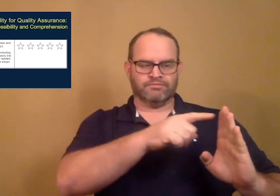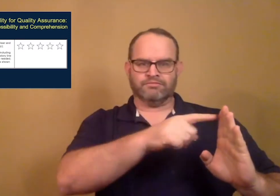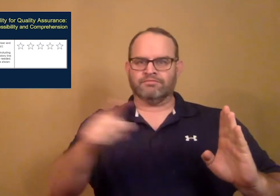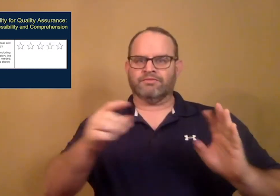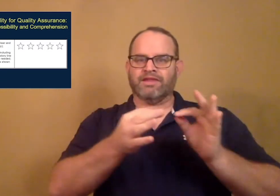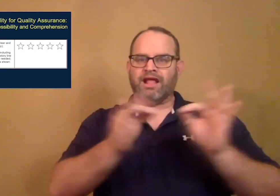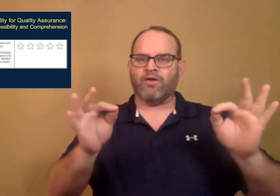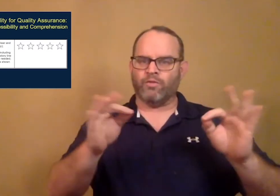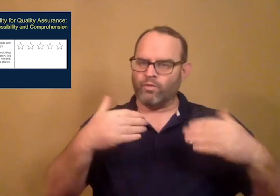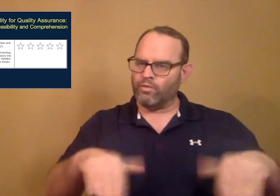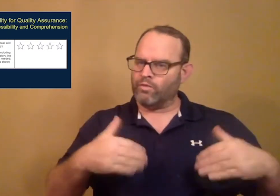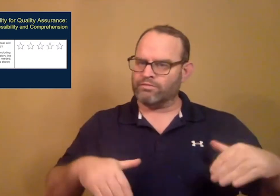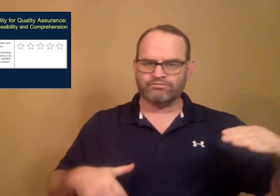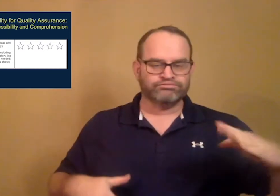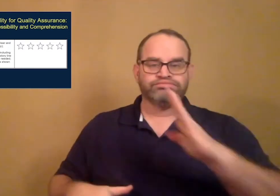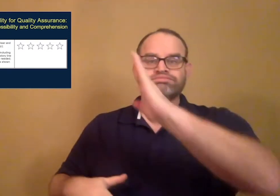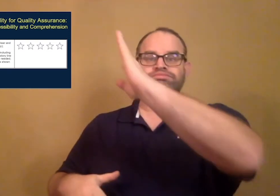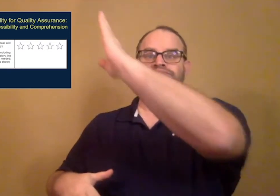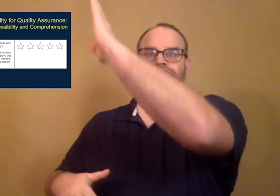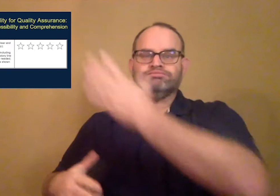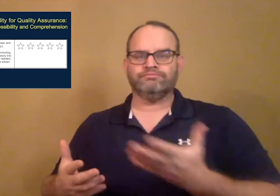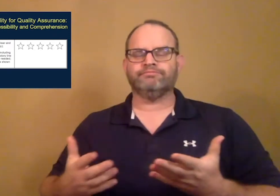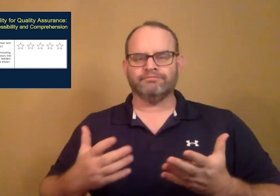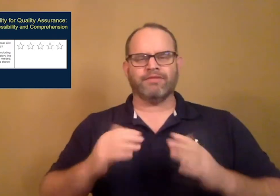their sign language development can be exponential.